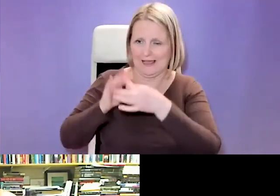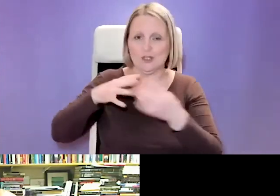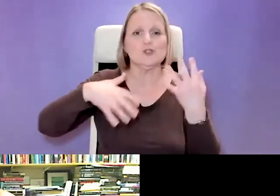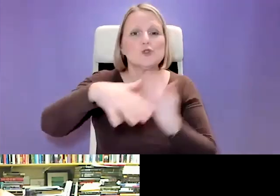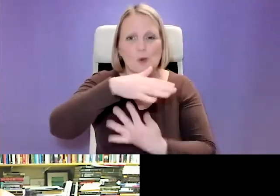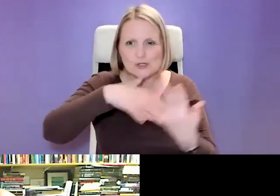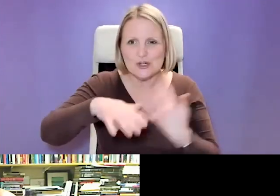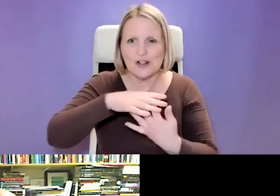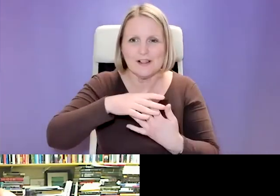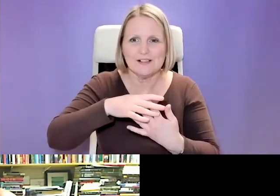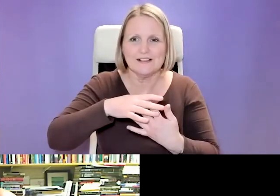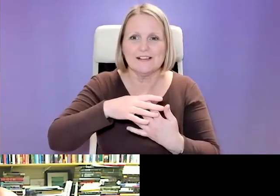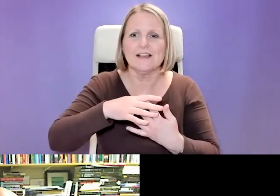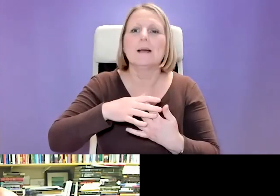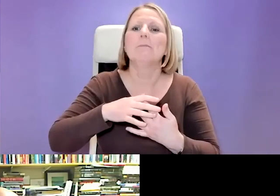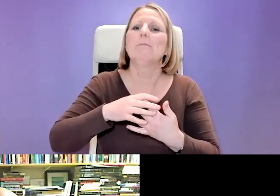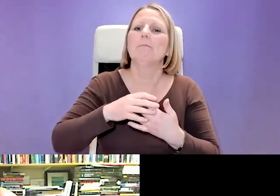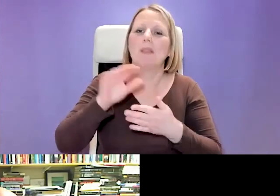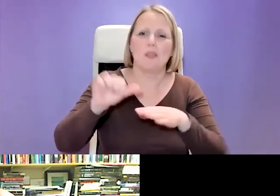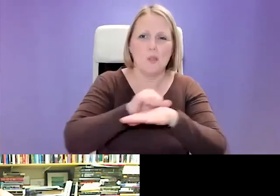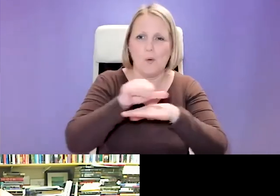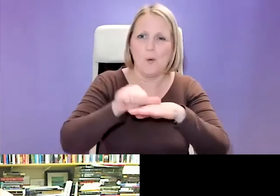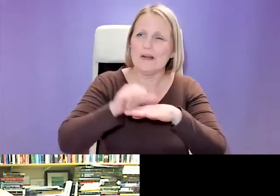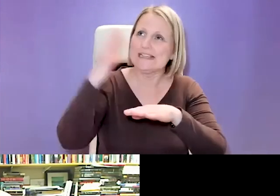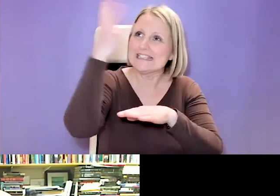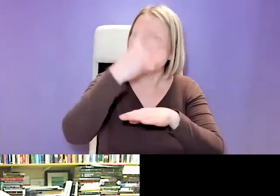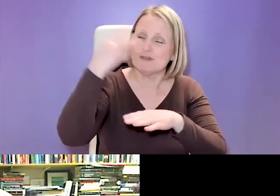the gifts of the Spirits are always acts which originate through, in the Spirit,